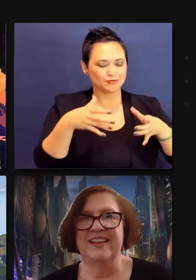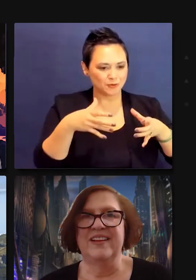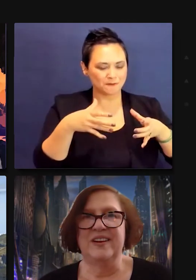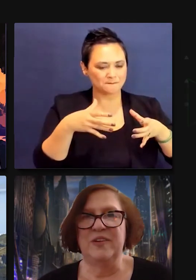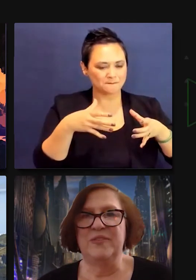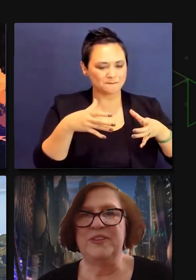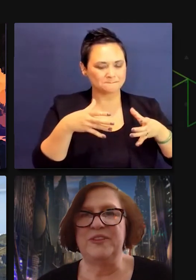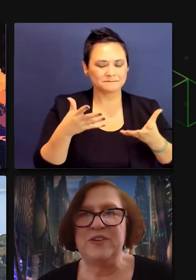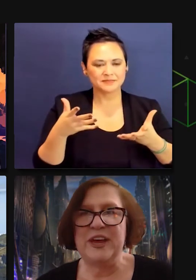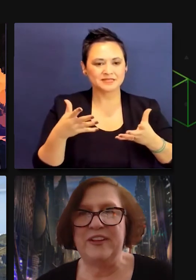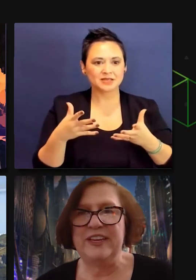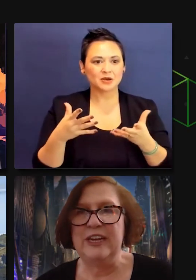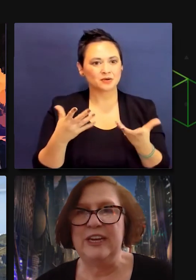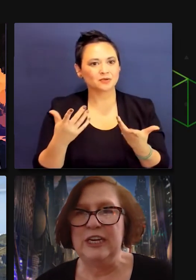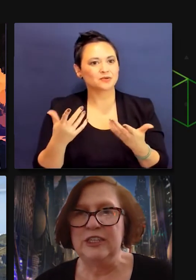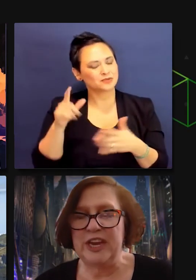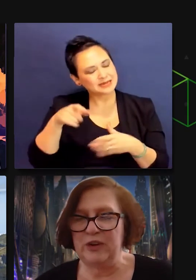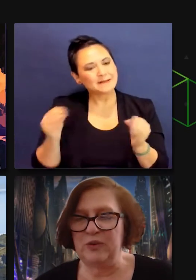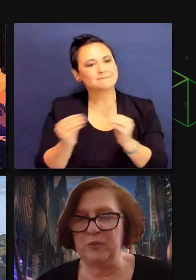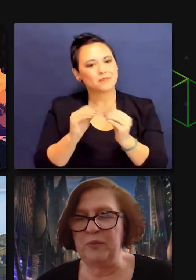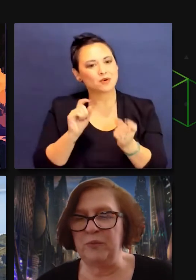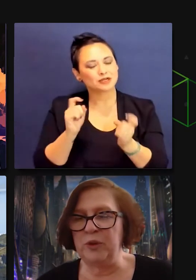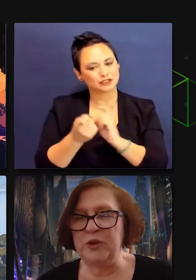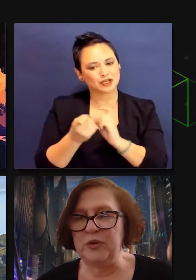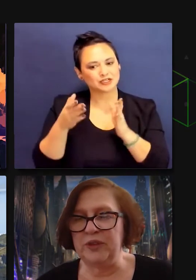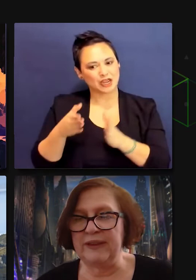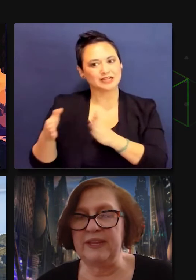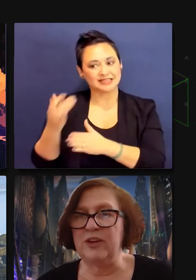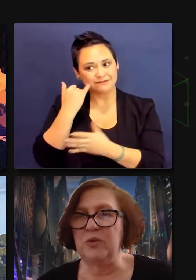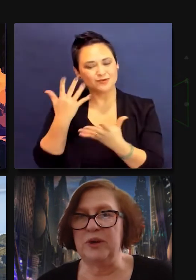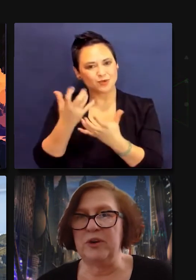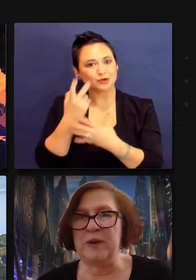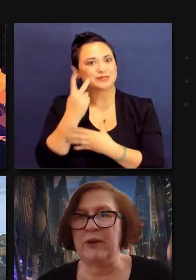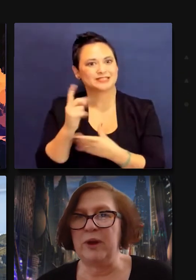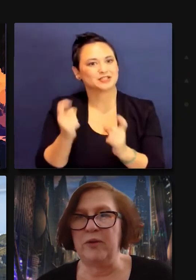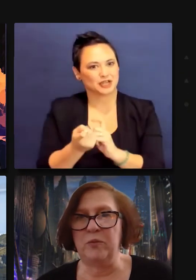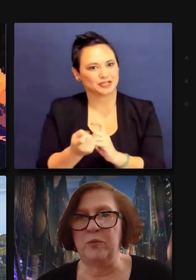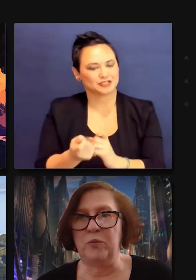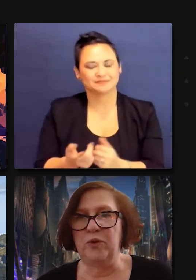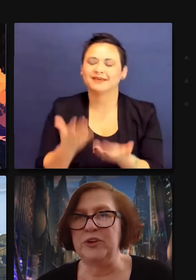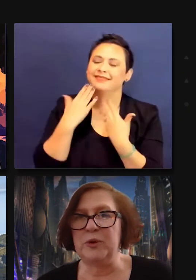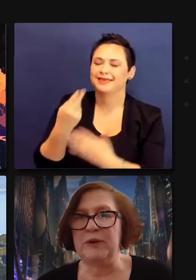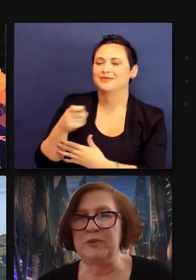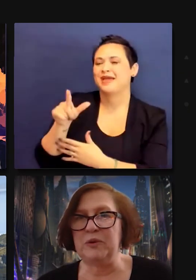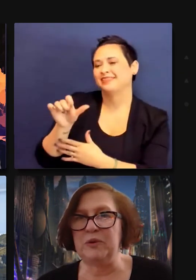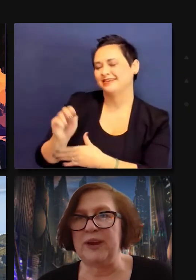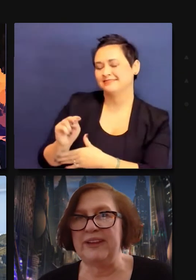Thank you Helen. Shannon, with your lengthy career background work, surely you have some great lessons